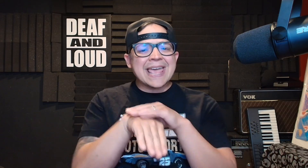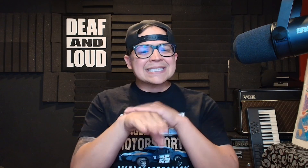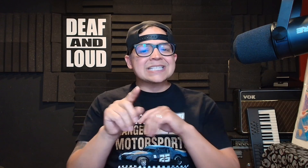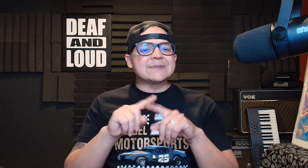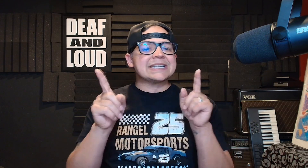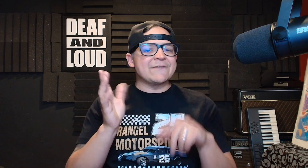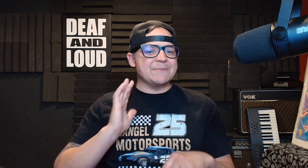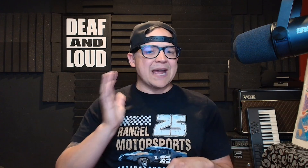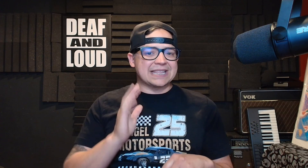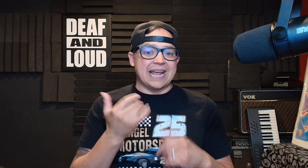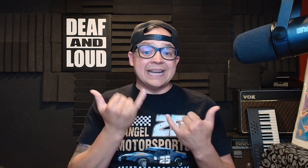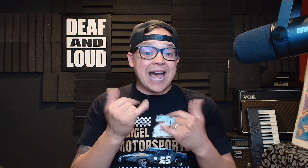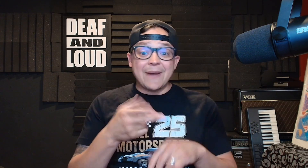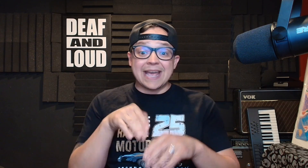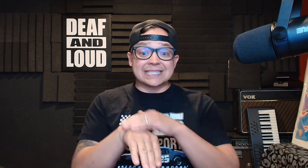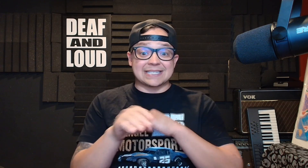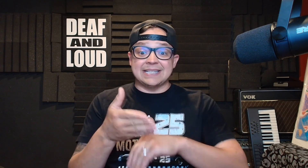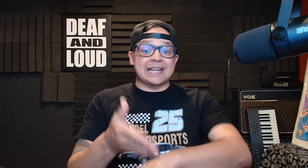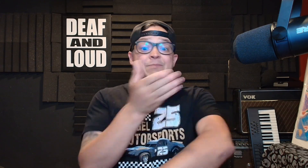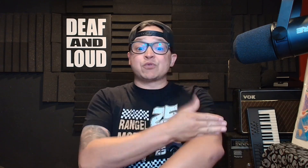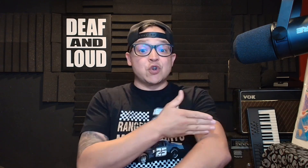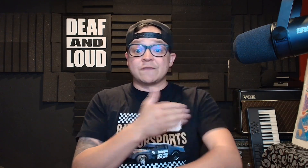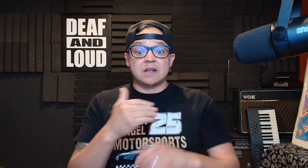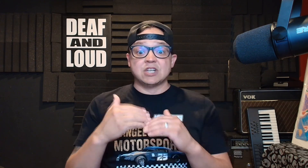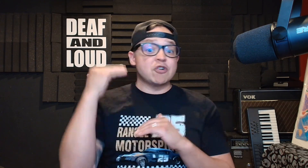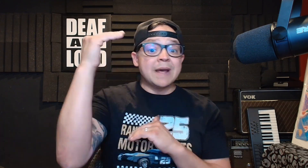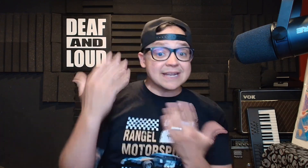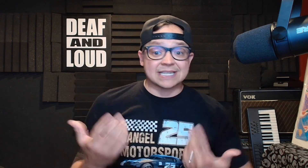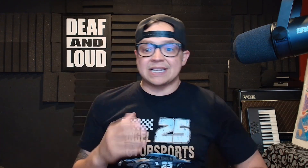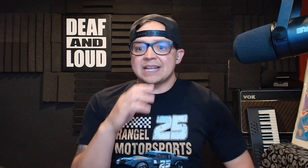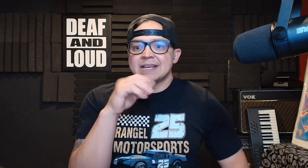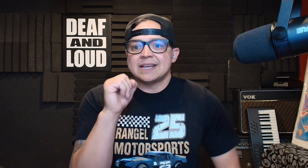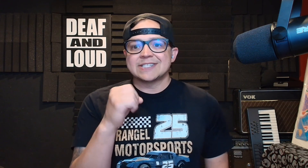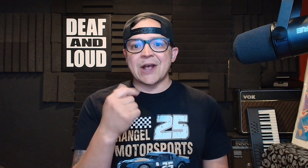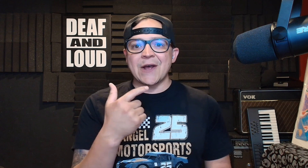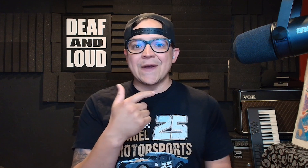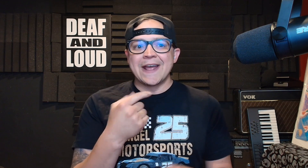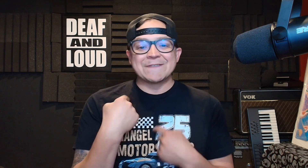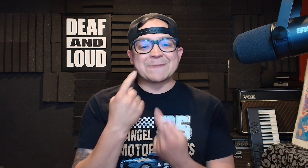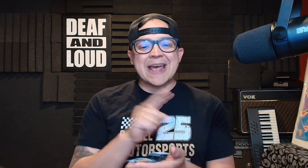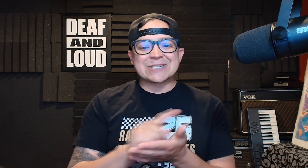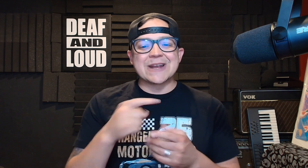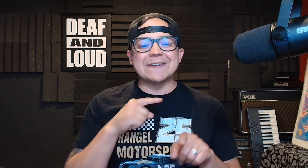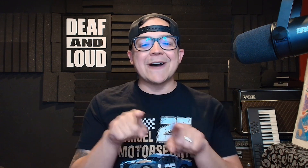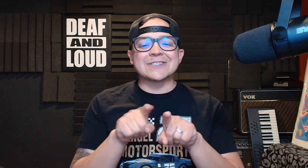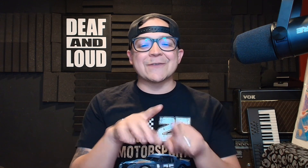access was different back then. Now access has improved tremendously. So for the past week, I've also